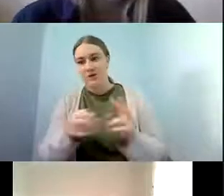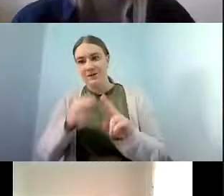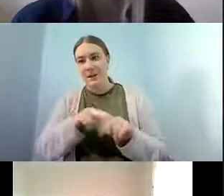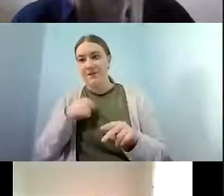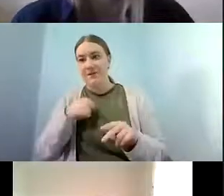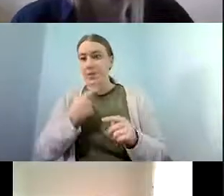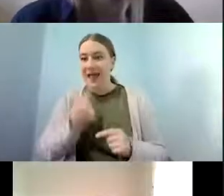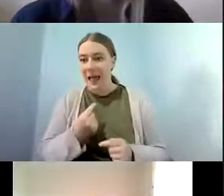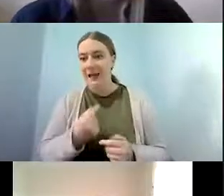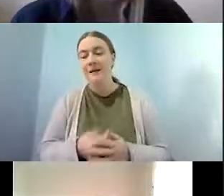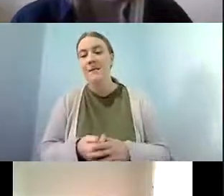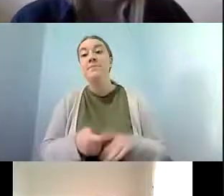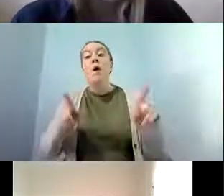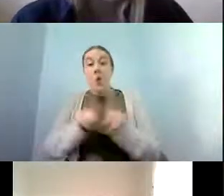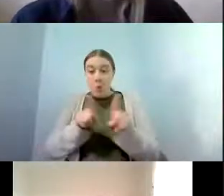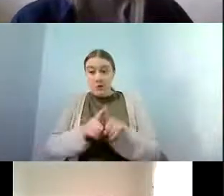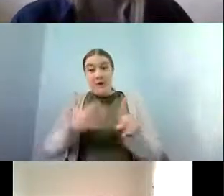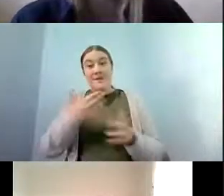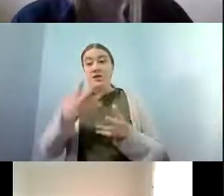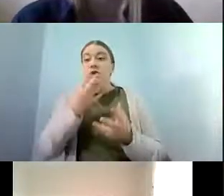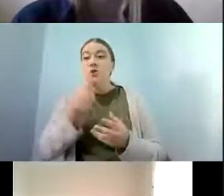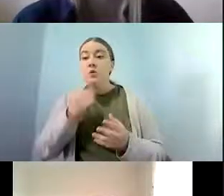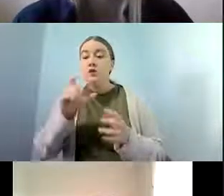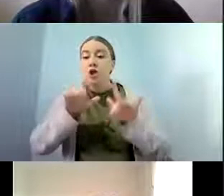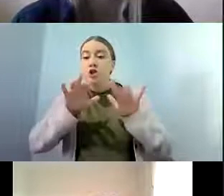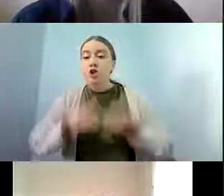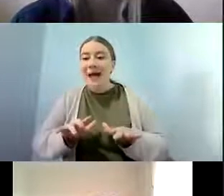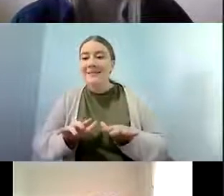and you're also welcome to use the chat box throughout which is also located along that